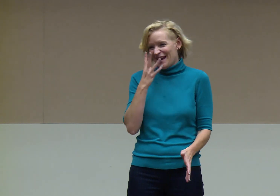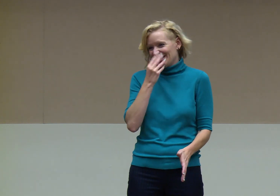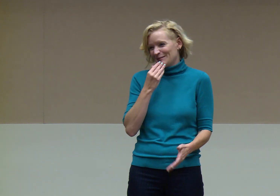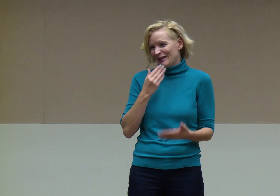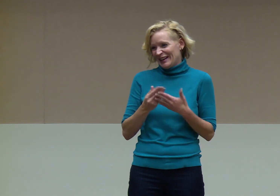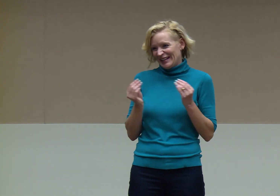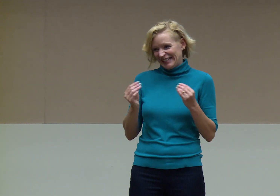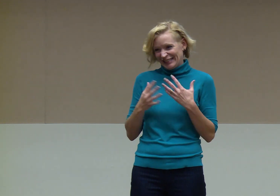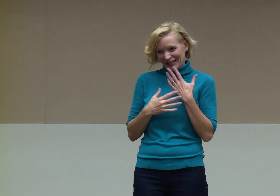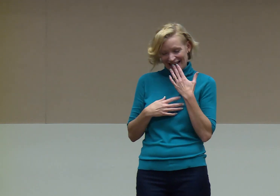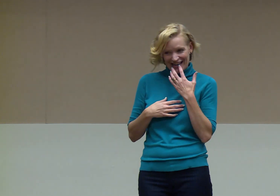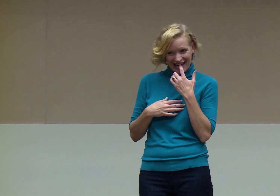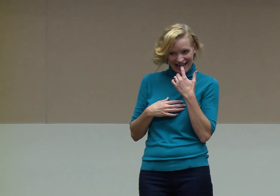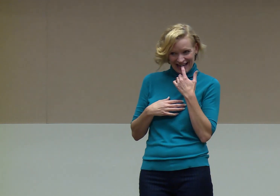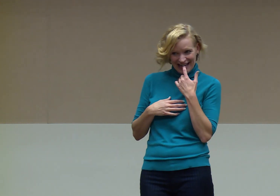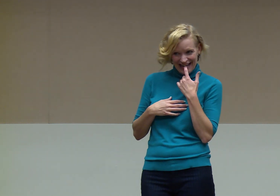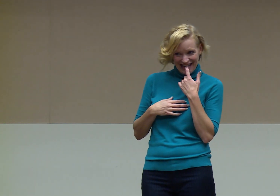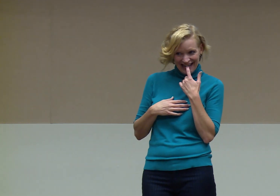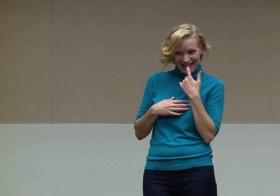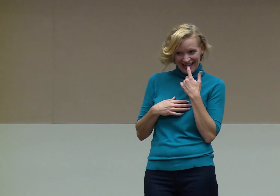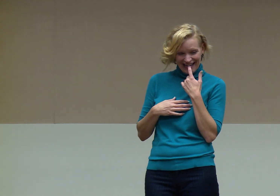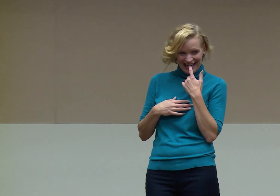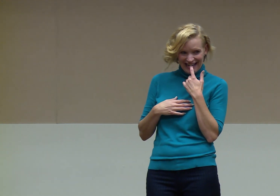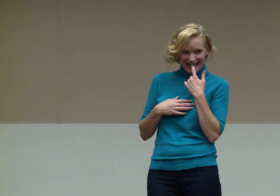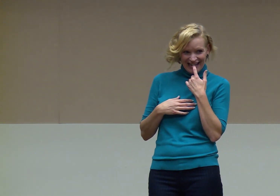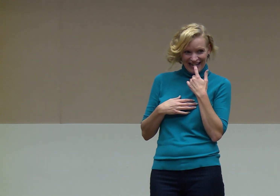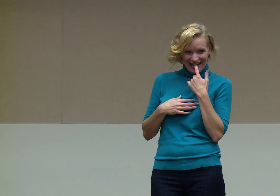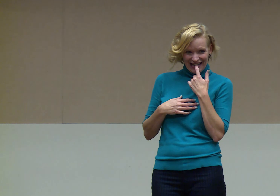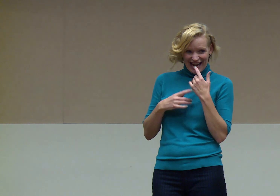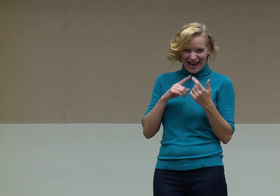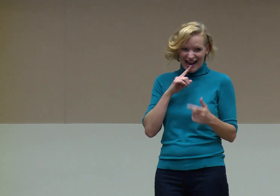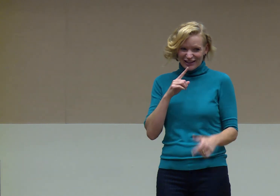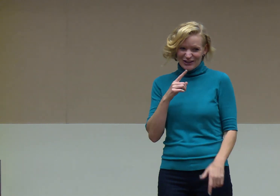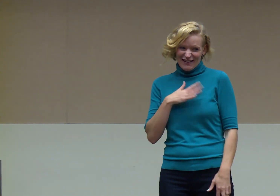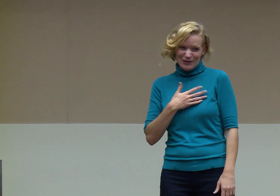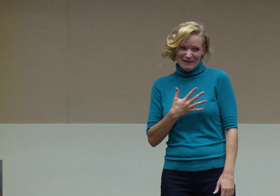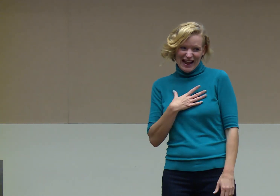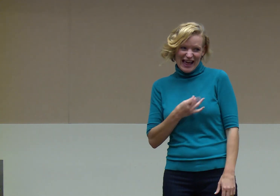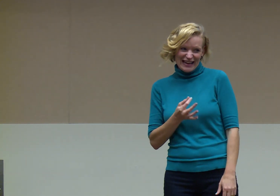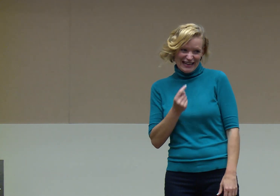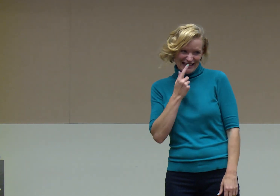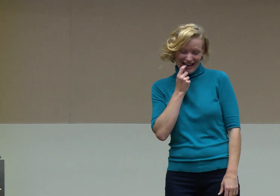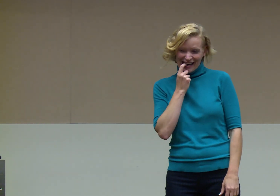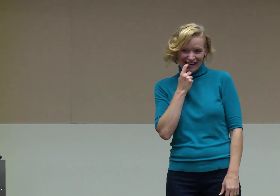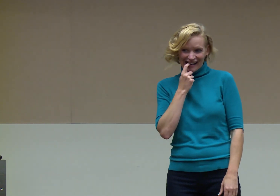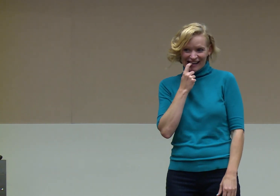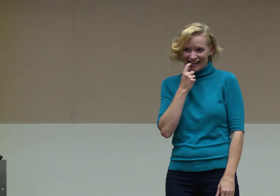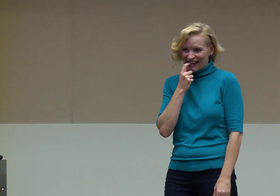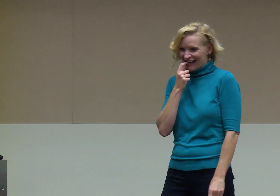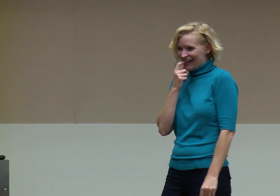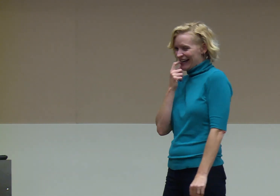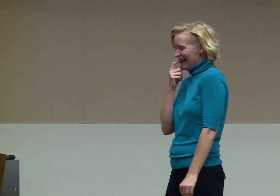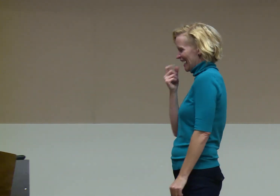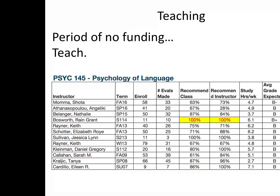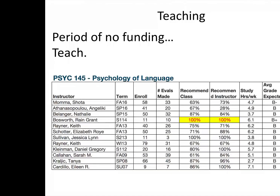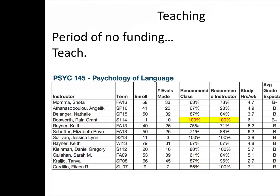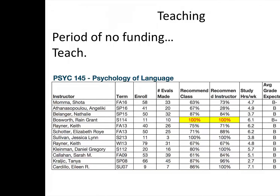because I'm a pretty good teacher. Can I say that? I have to say I like it. I do.